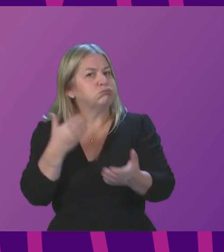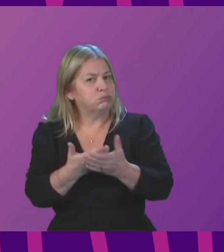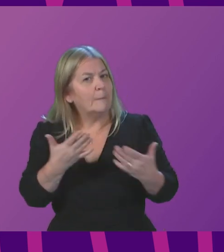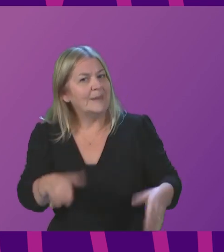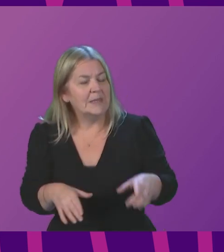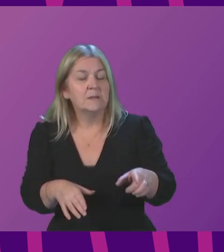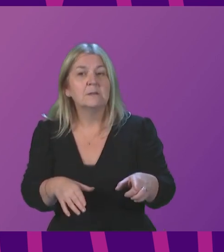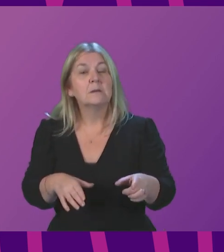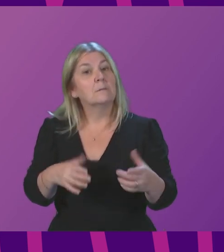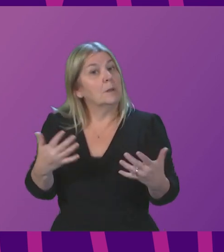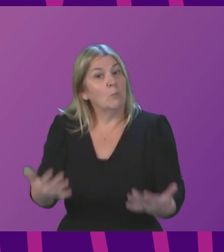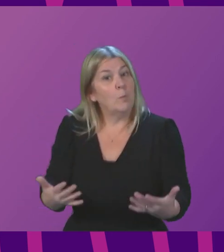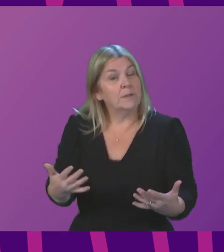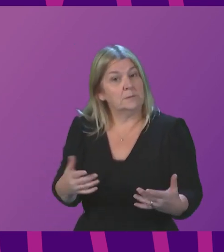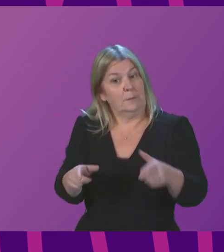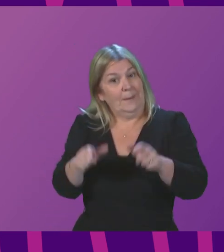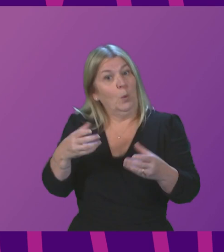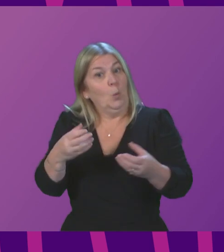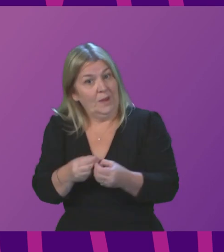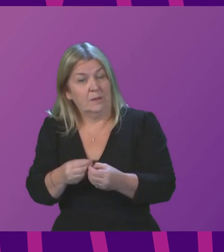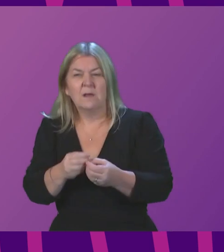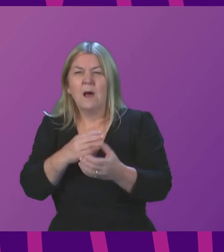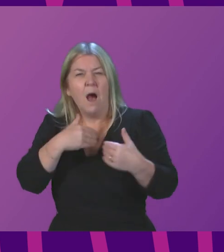that patients with heart valve disease have been told that they cannot have appointments